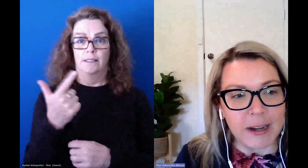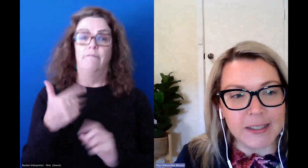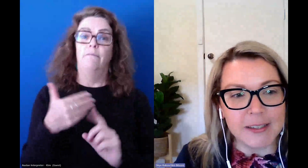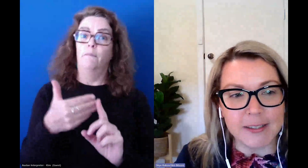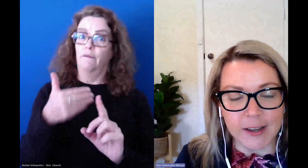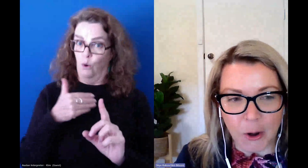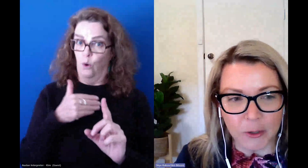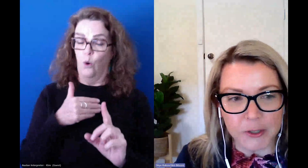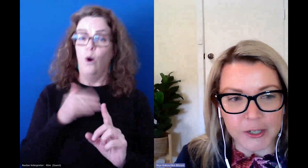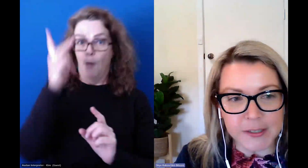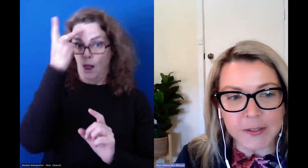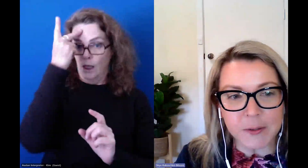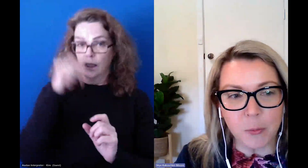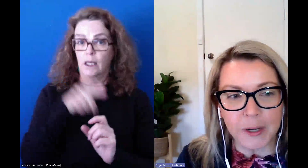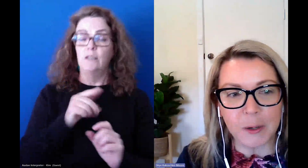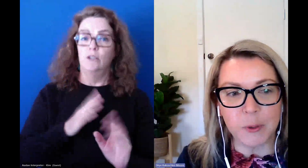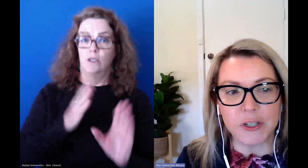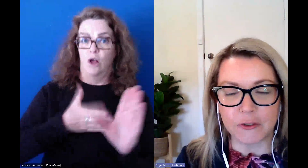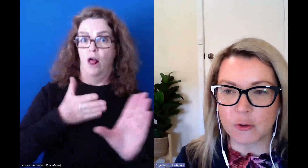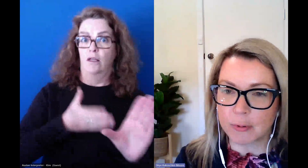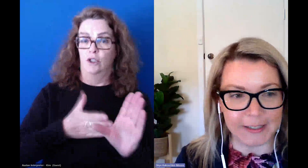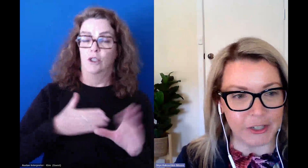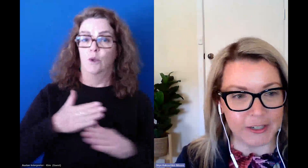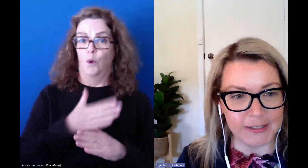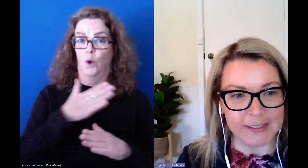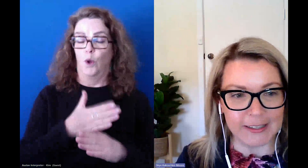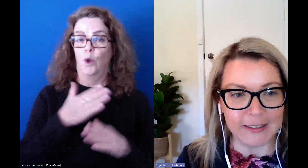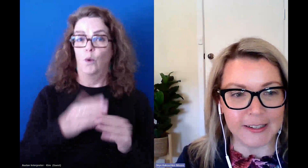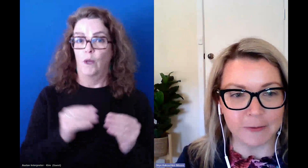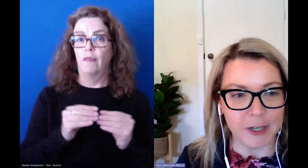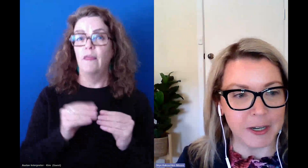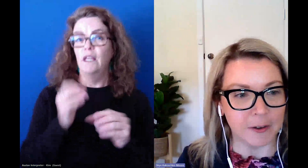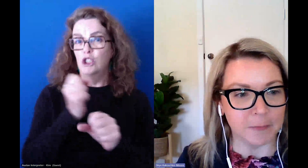practiced as a psychologist working with general practitioners in the delivery of